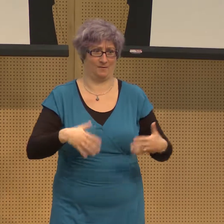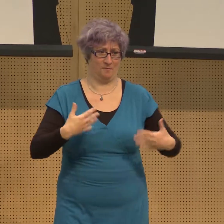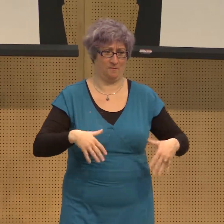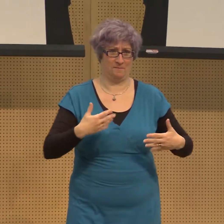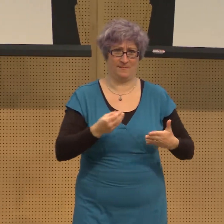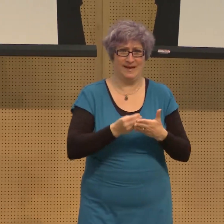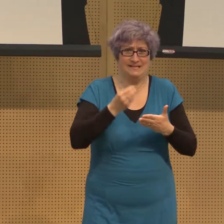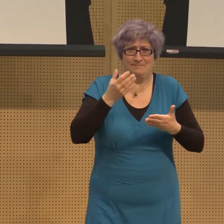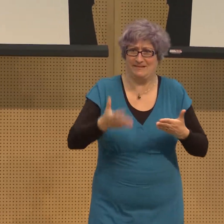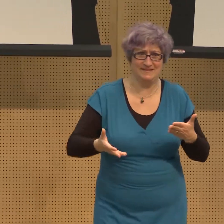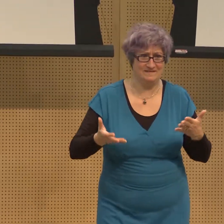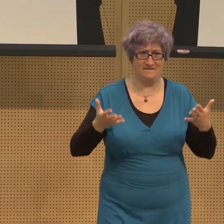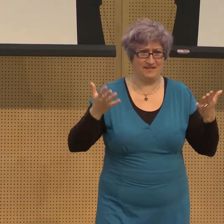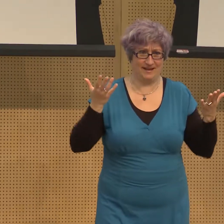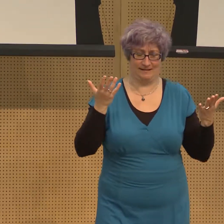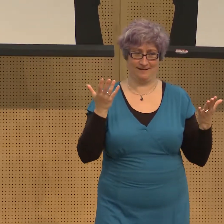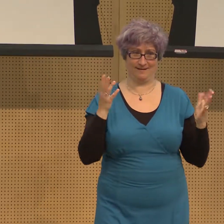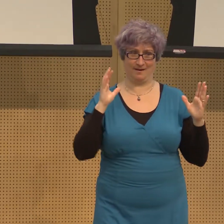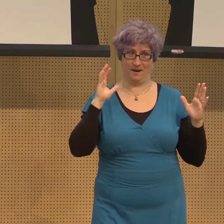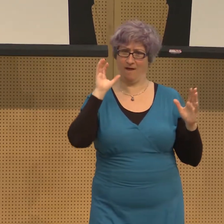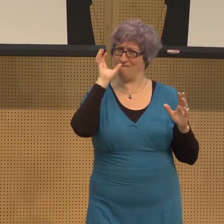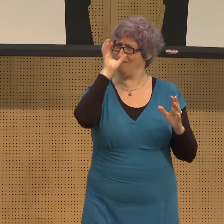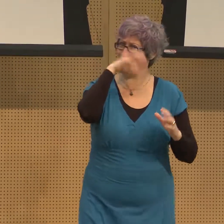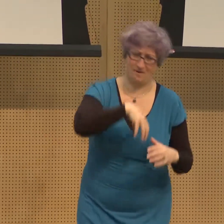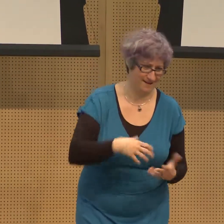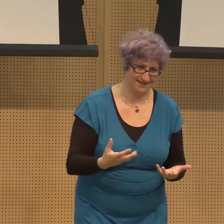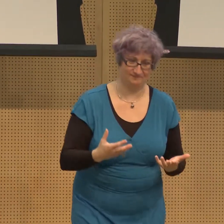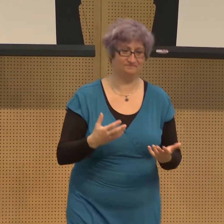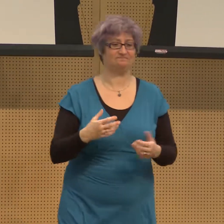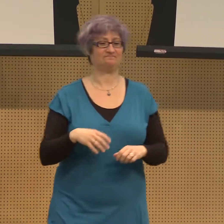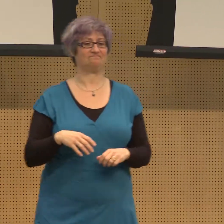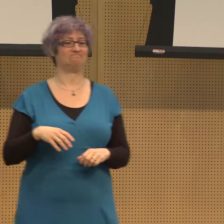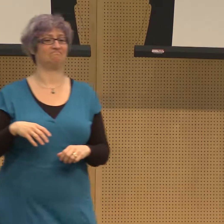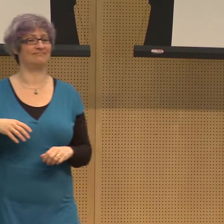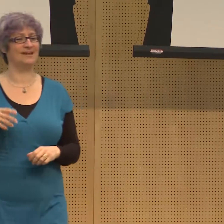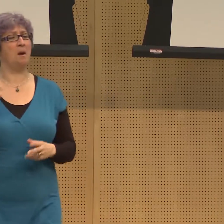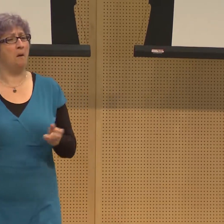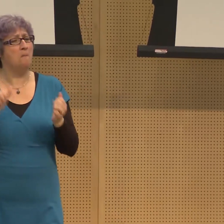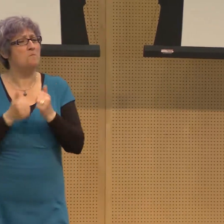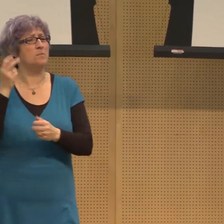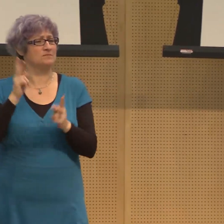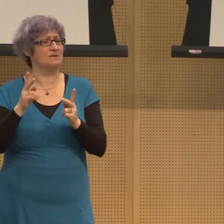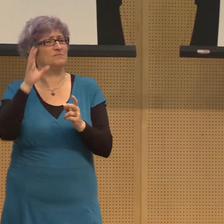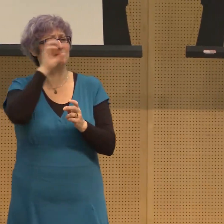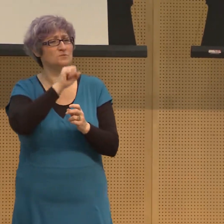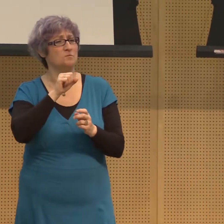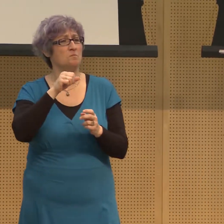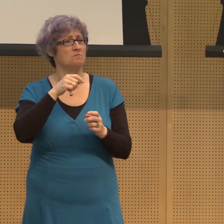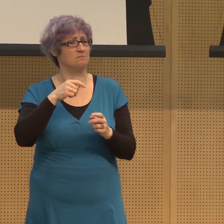because of all the equipment we had, it was expensive and it would be filmed, and it was odd for what they knew.